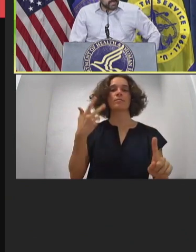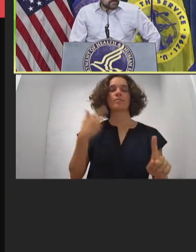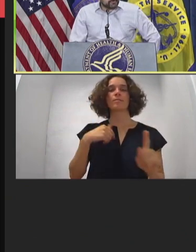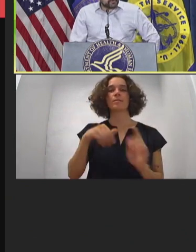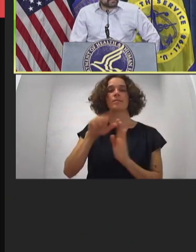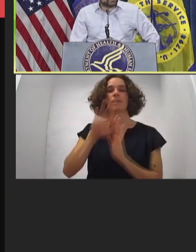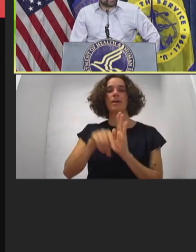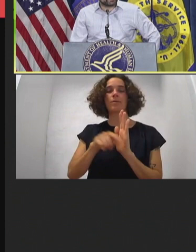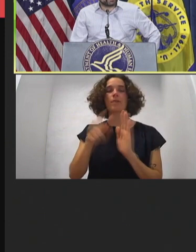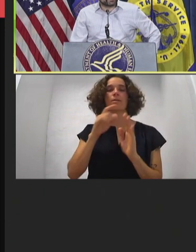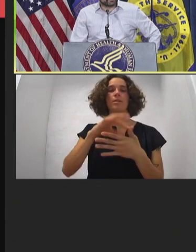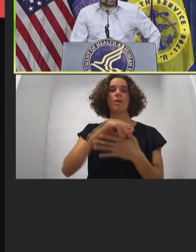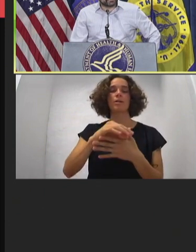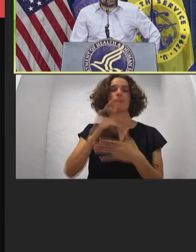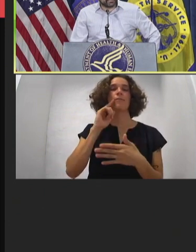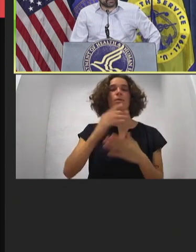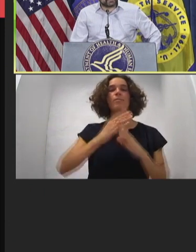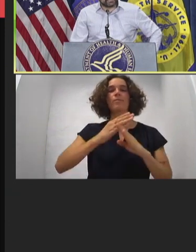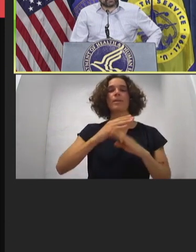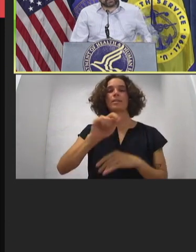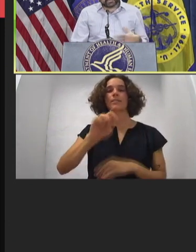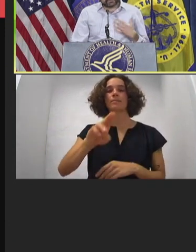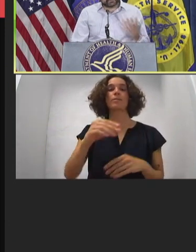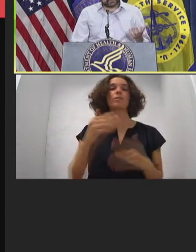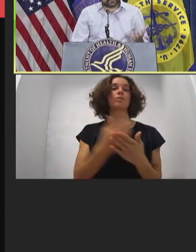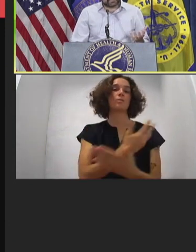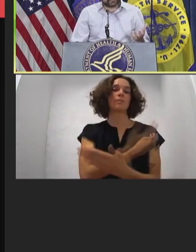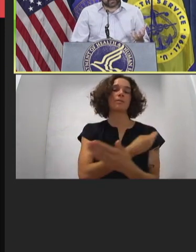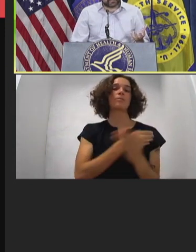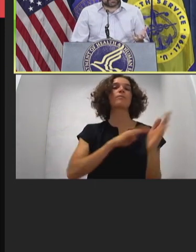New TB vaccines are being developed, and they will be introduced alongside